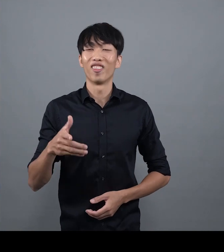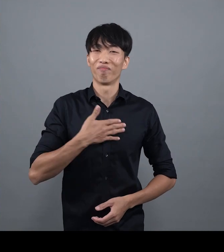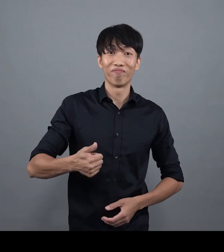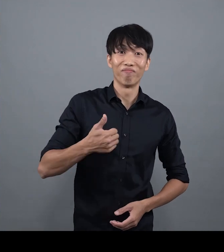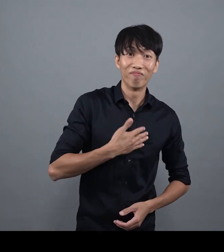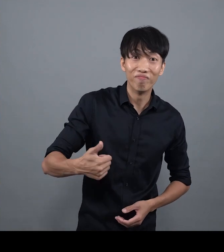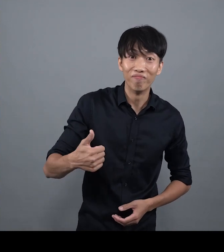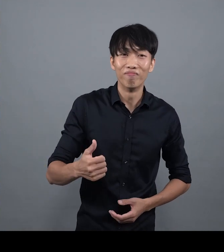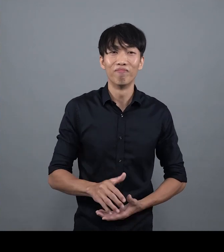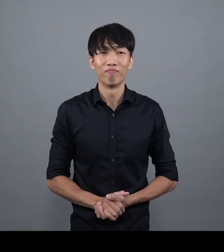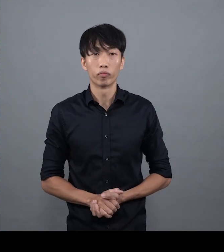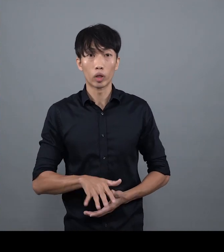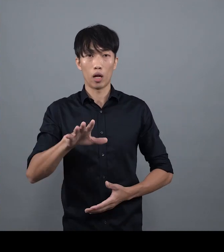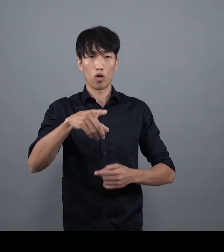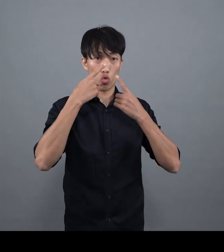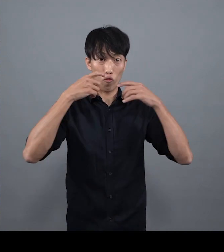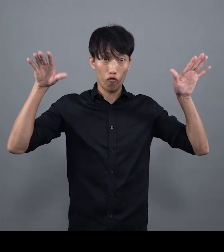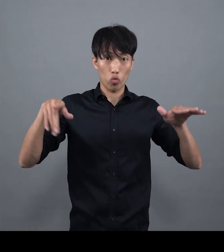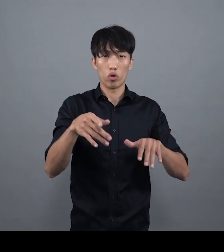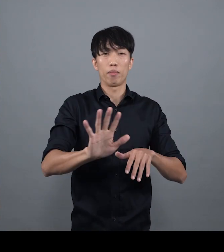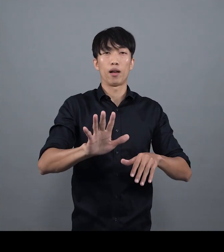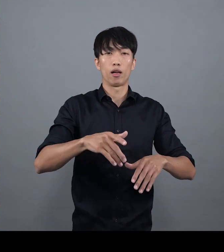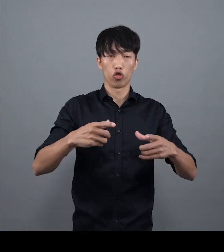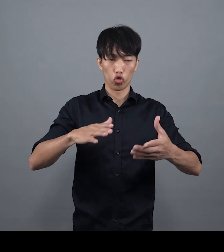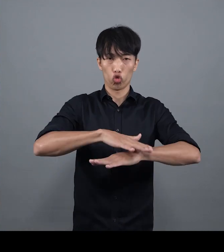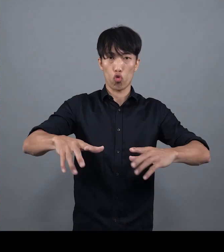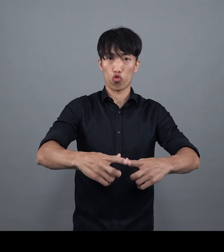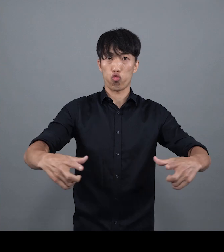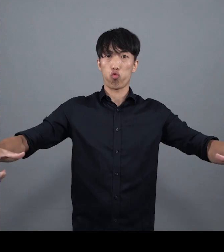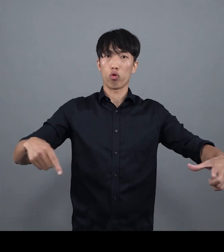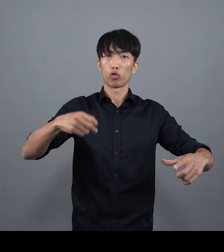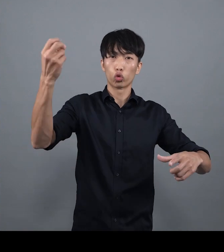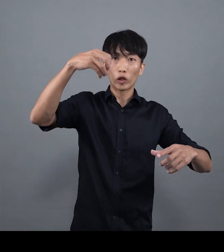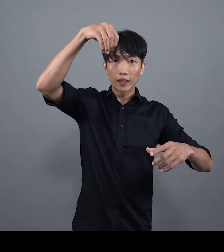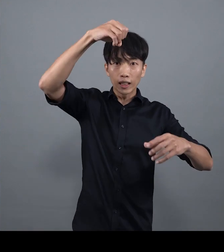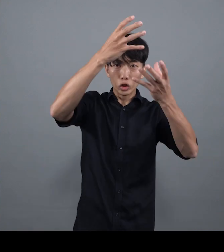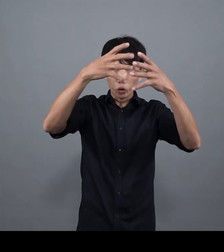Not the dragon and phoenix pair. It's the long table and the round lamp with the character for ‘longevity’ on it